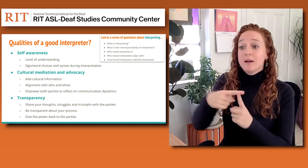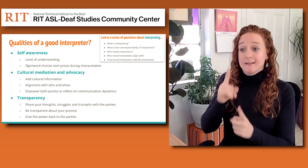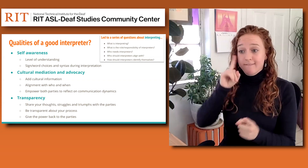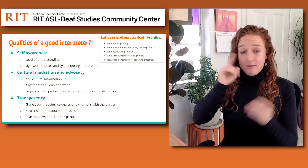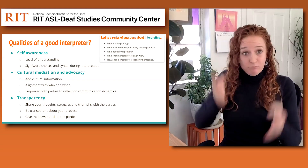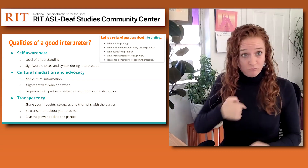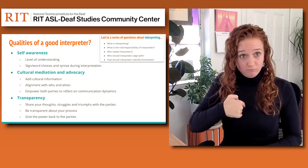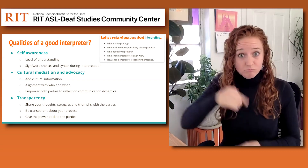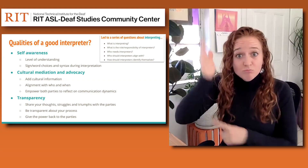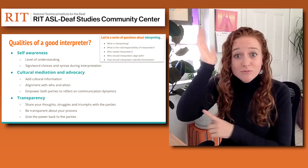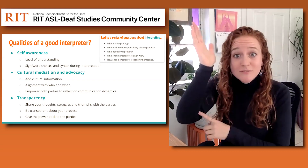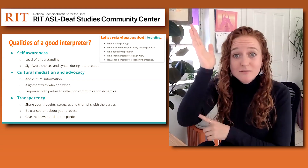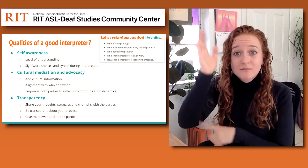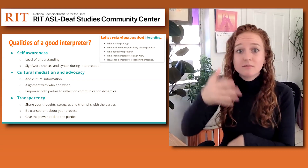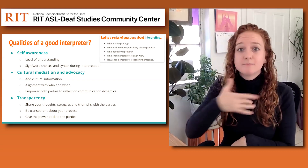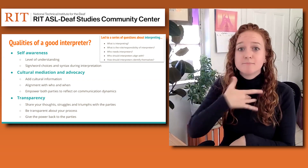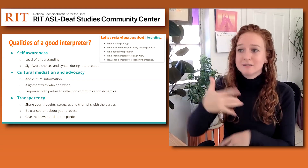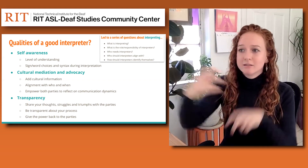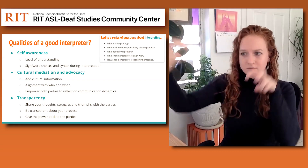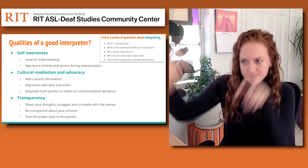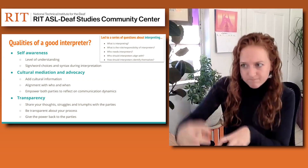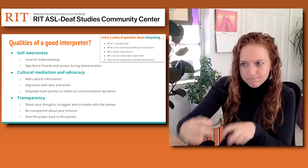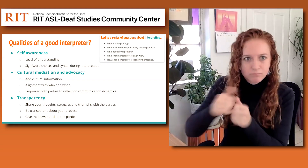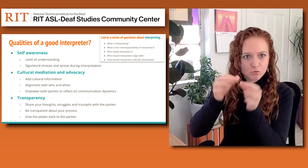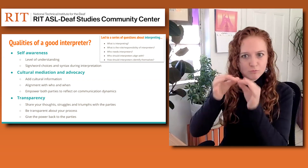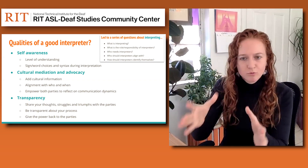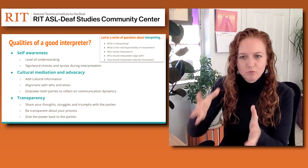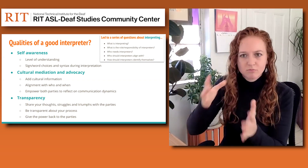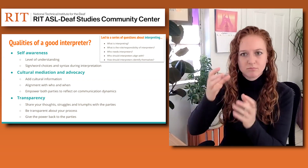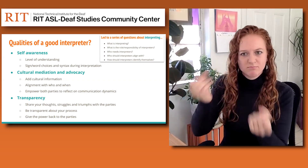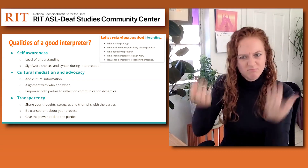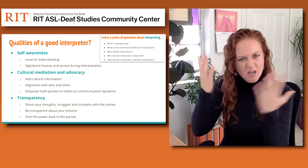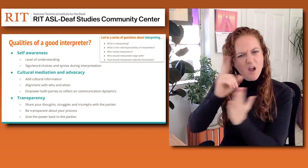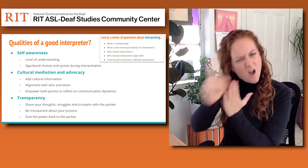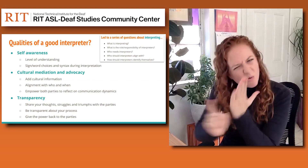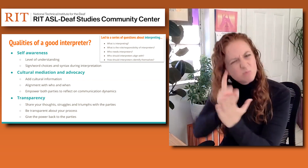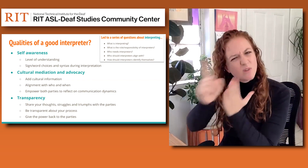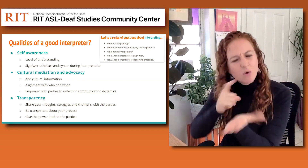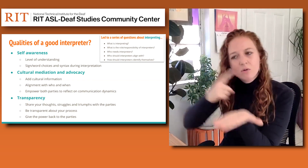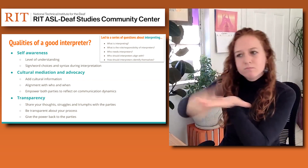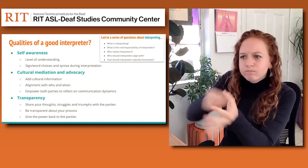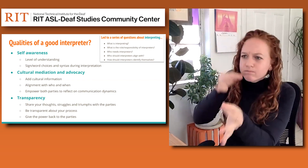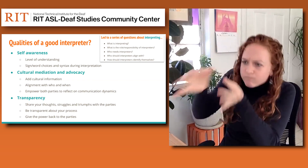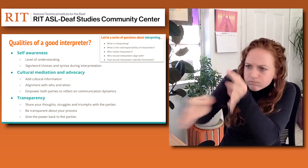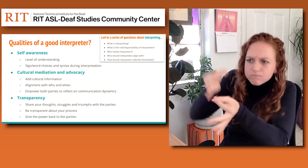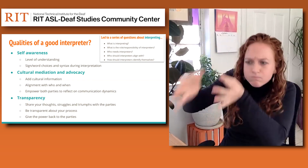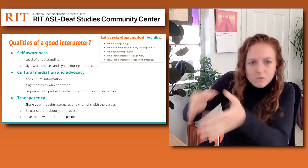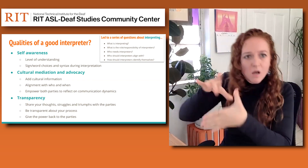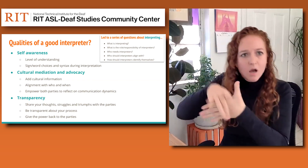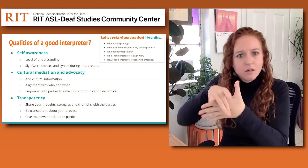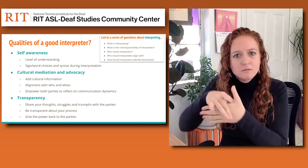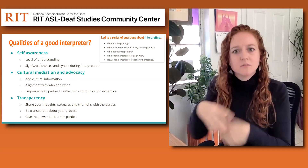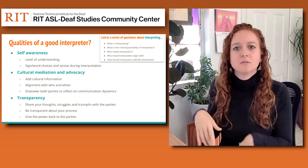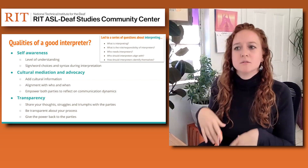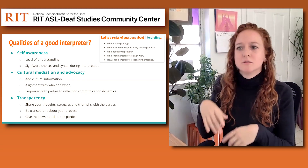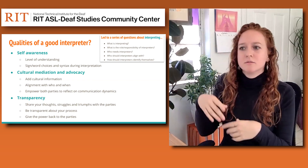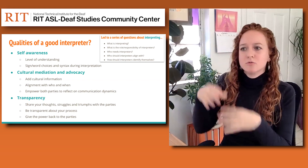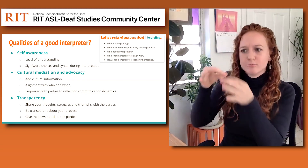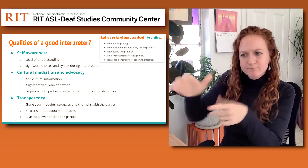So, as a deaf person, if I'm lecturing, I will sit with an interpreter for hours and explain the content of my presentation,